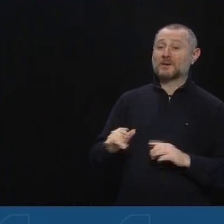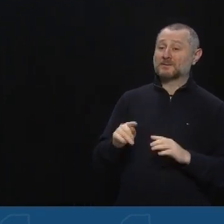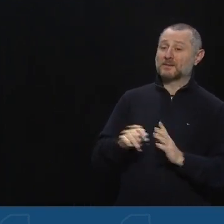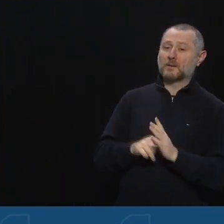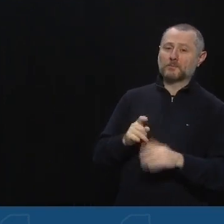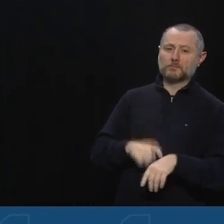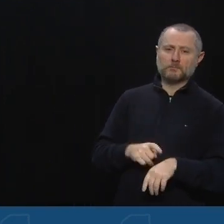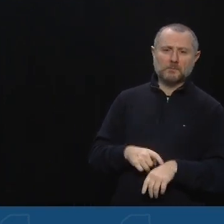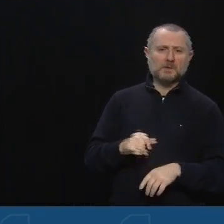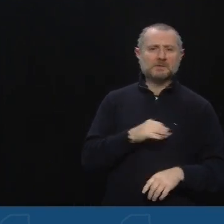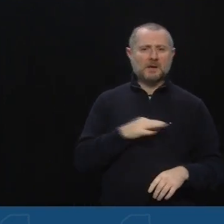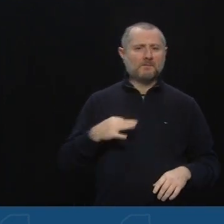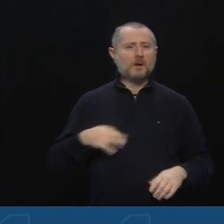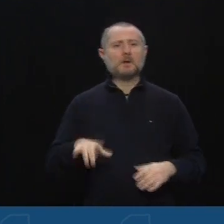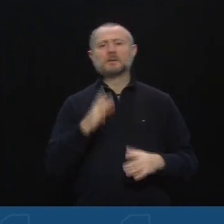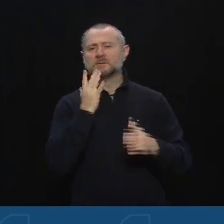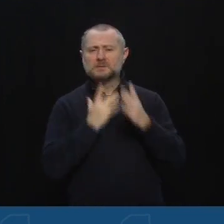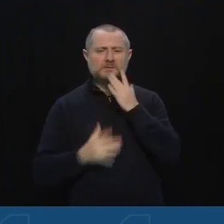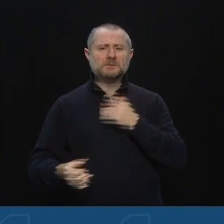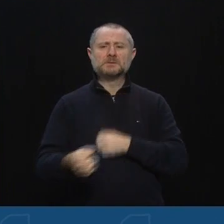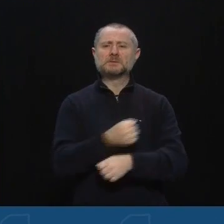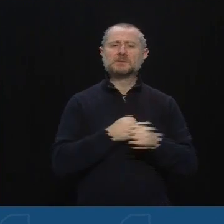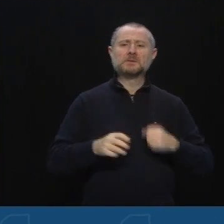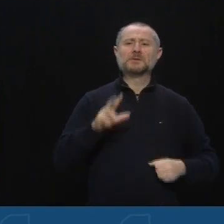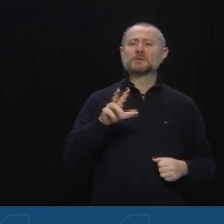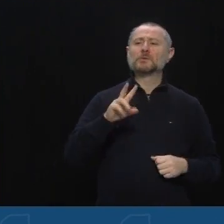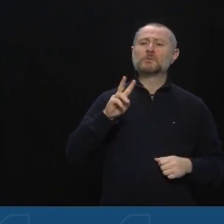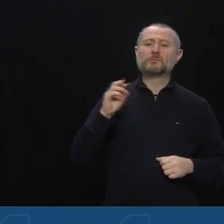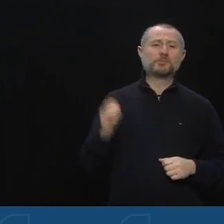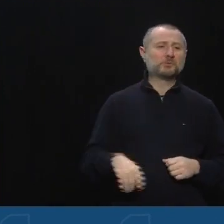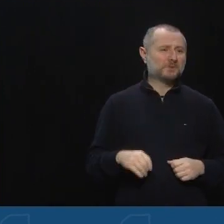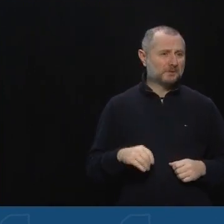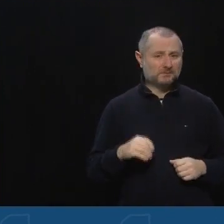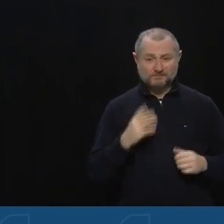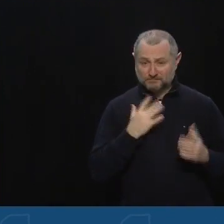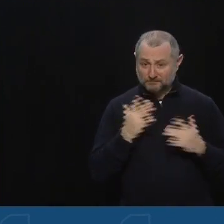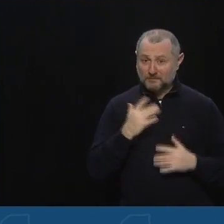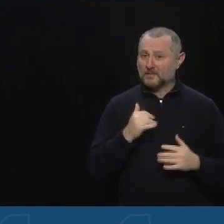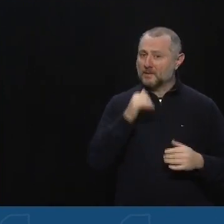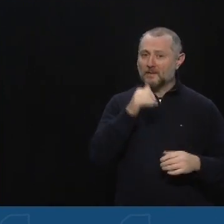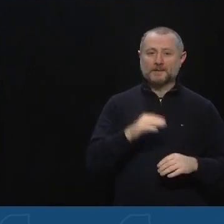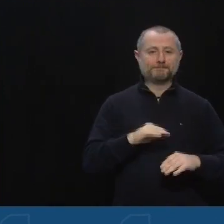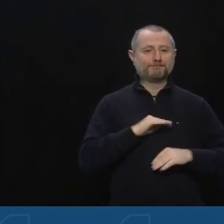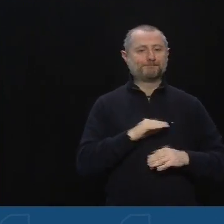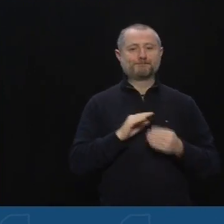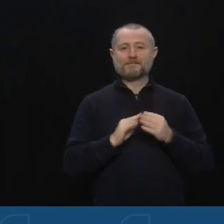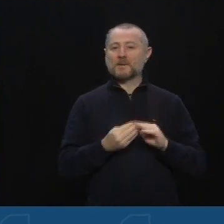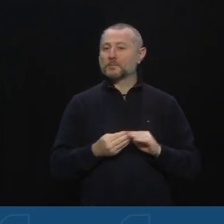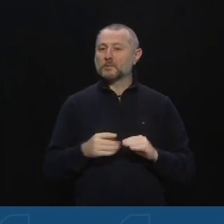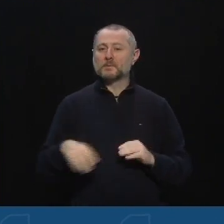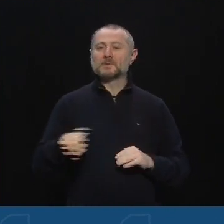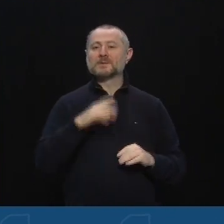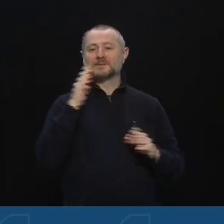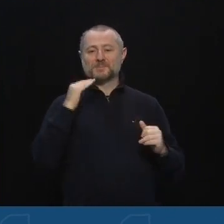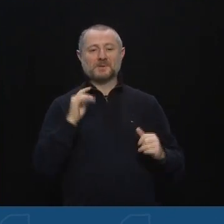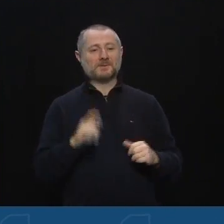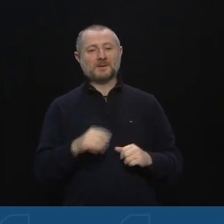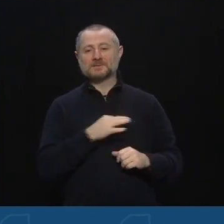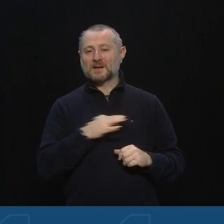PAST, THEY ALREADY SHOWED BACK THEREON THAT WE'D BE SHORT ABOUT